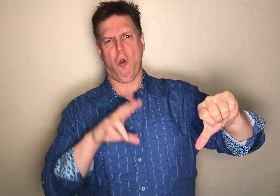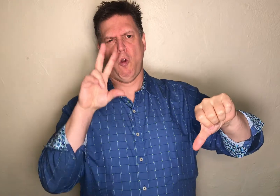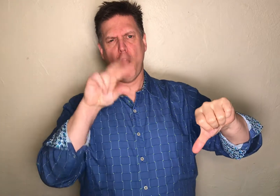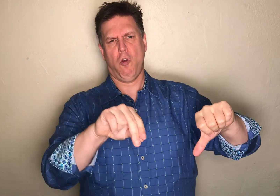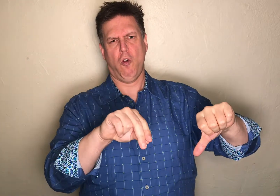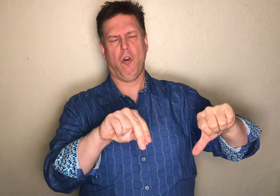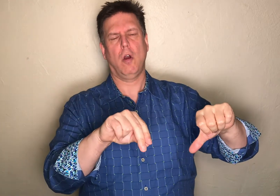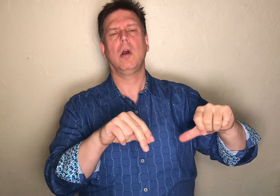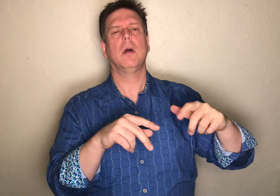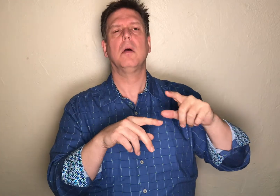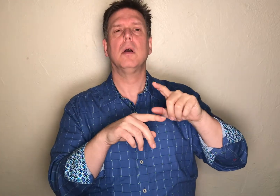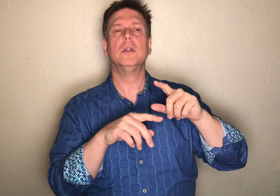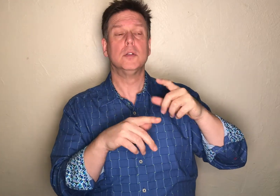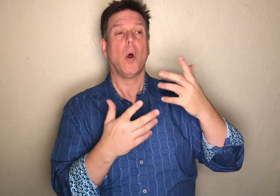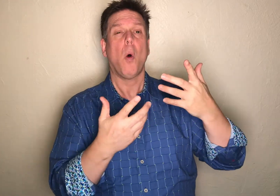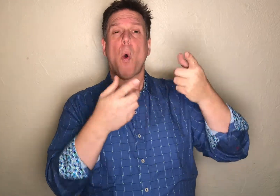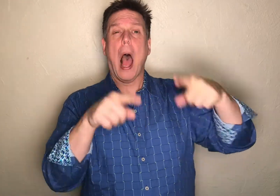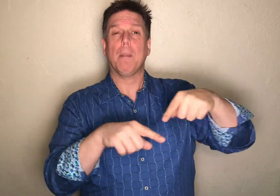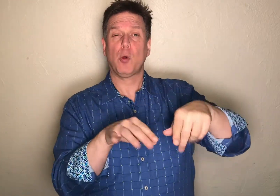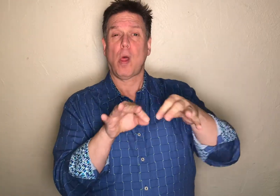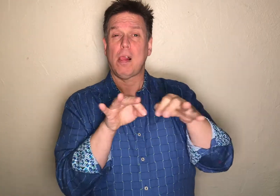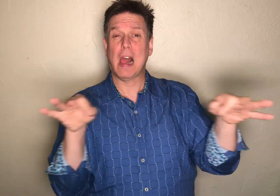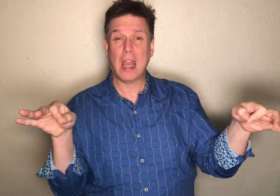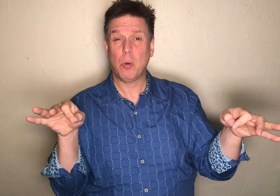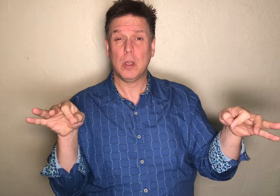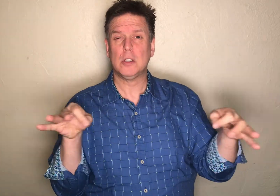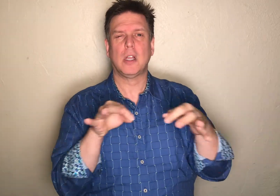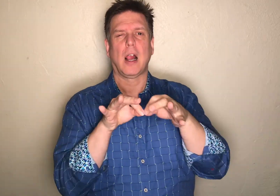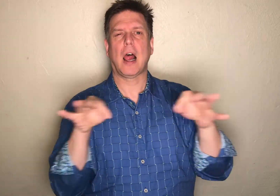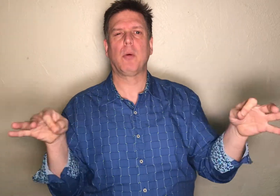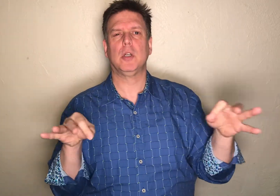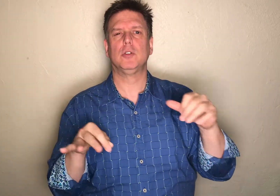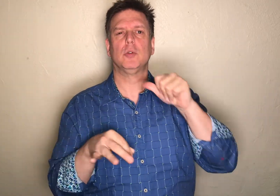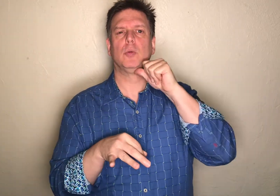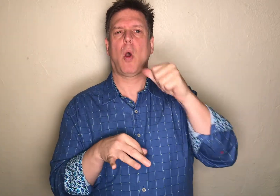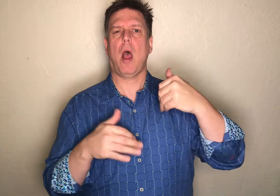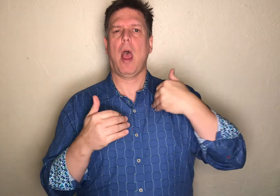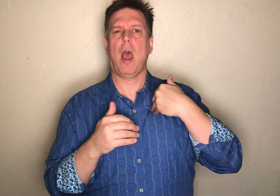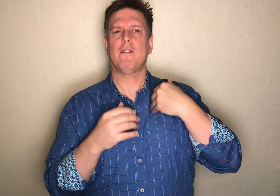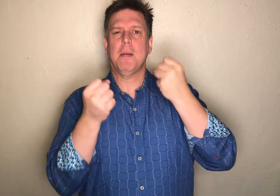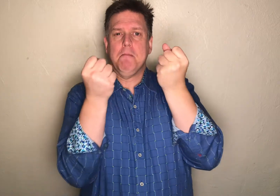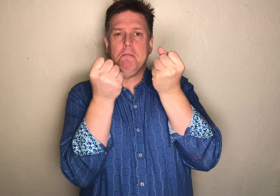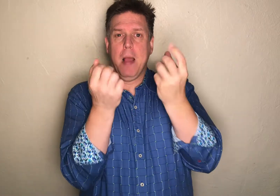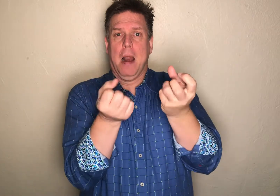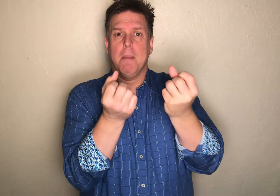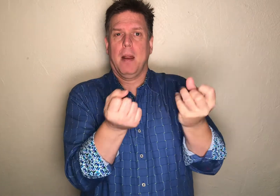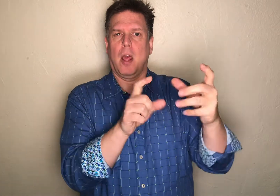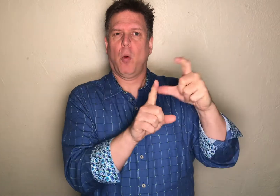they're summarily rejected. So what happens in the language is that we don't